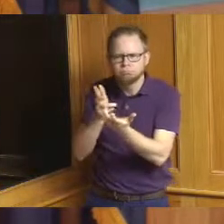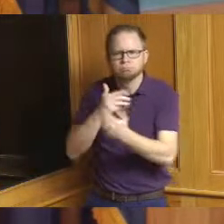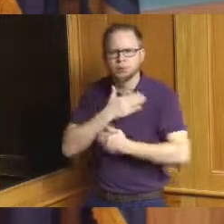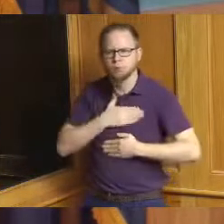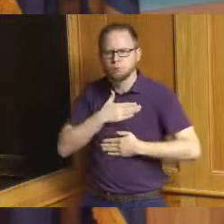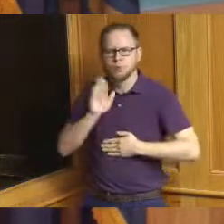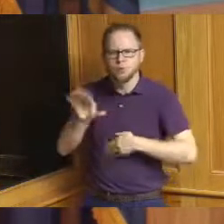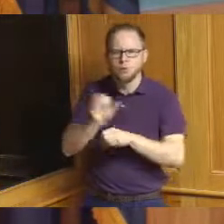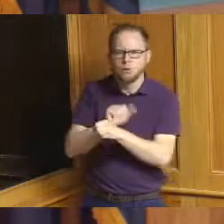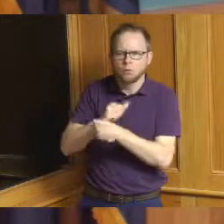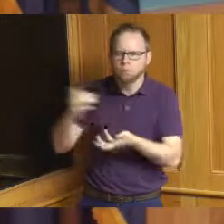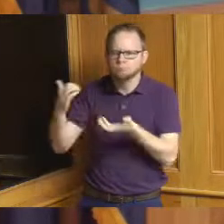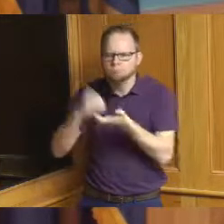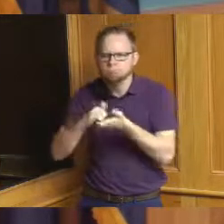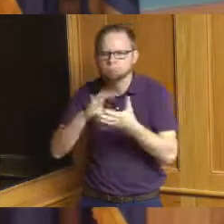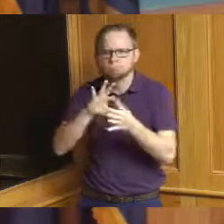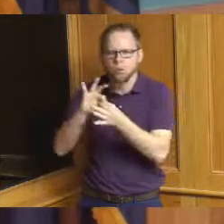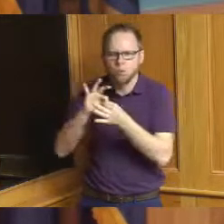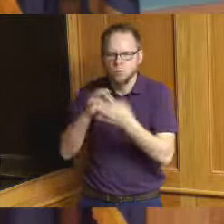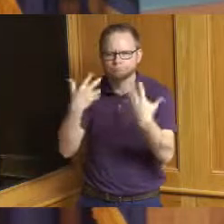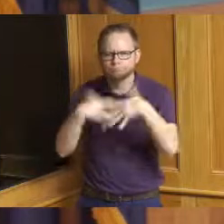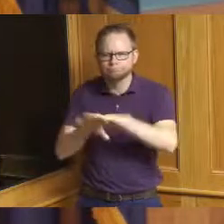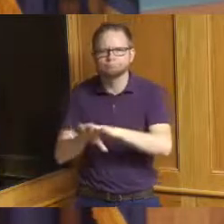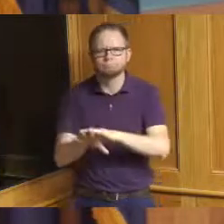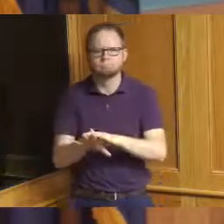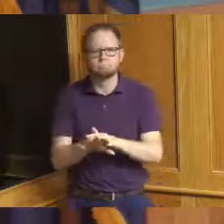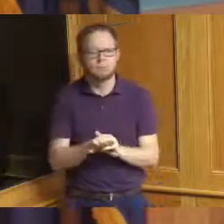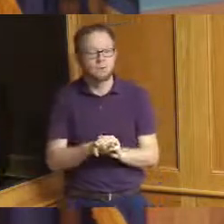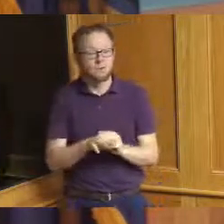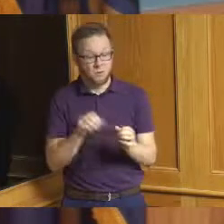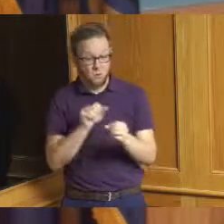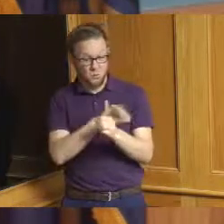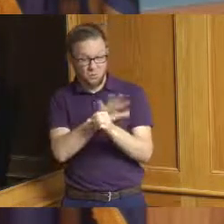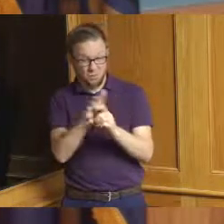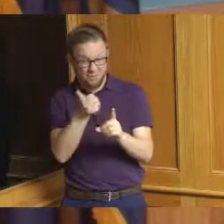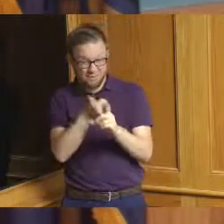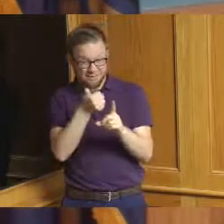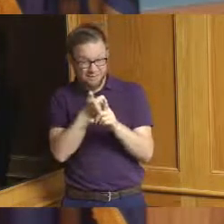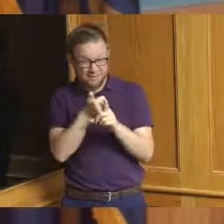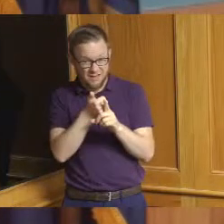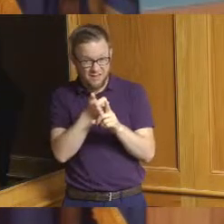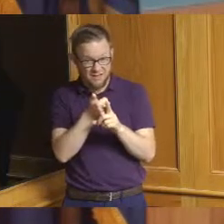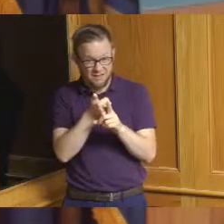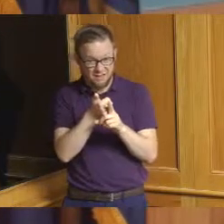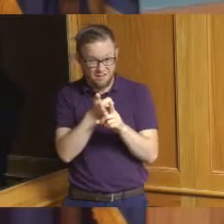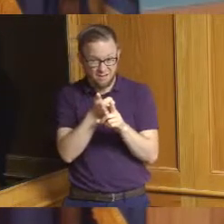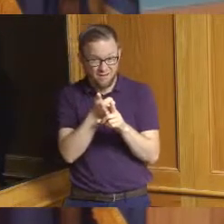one of the big things about this Covid virus is that it broke down silos so we've got